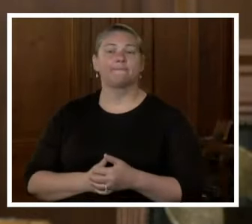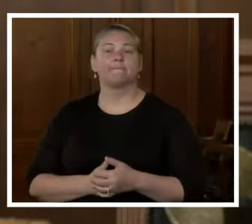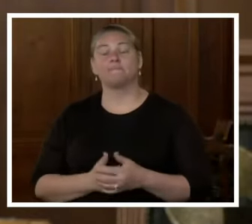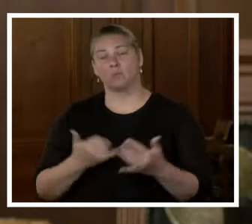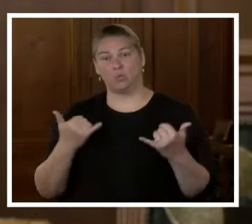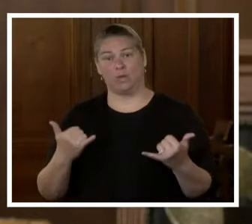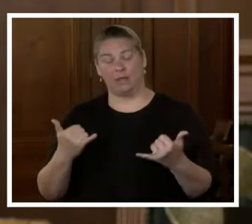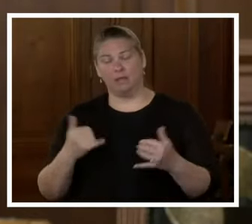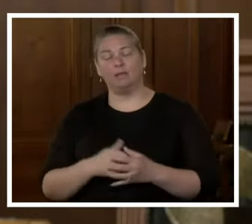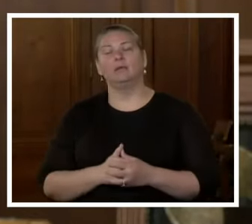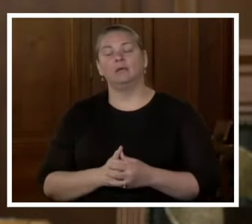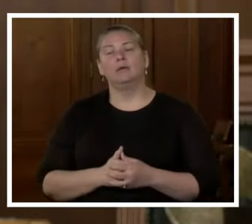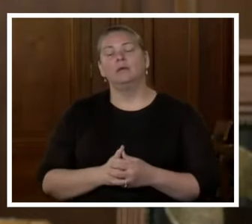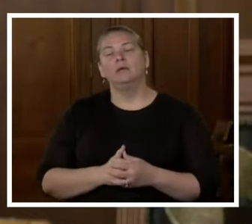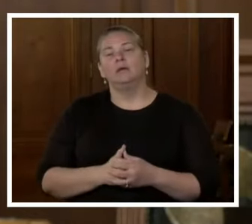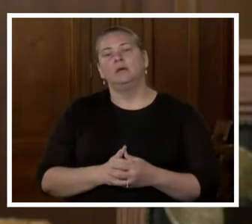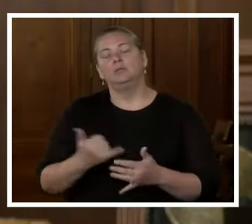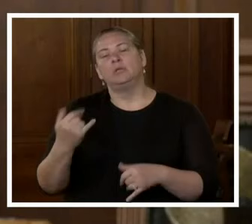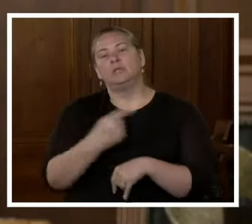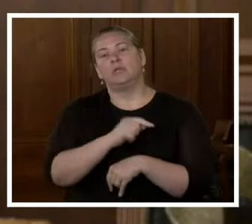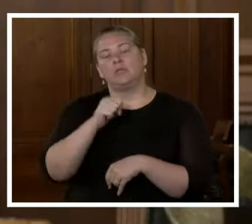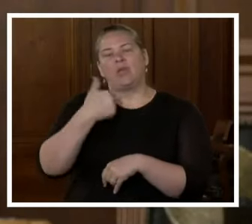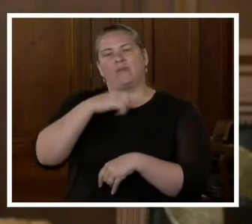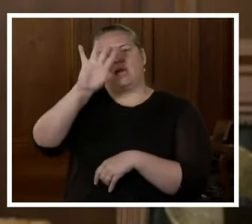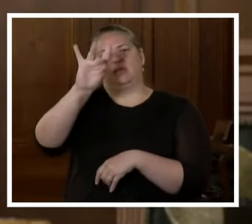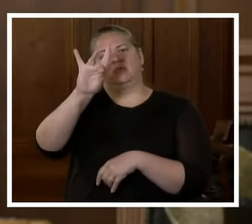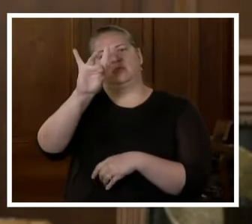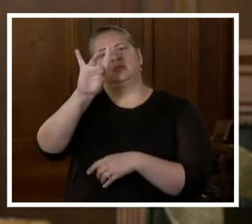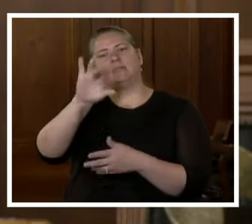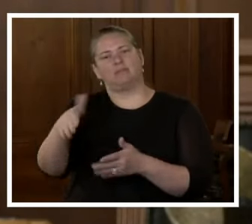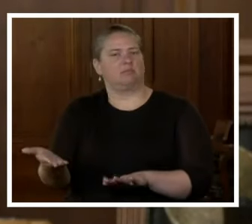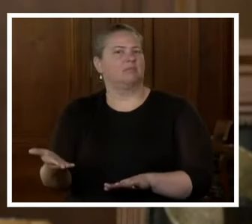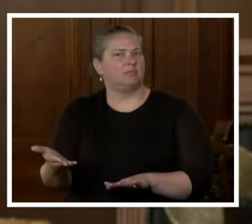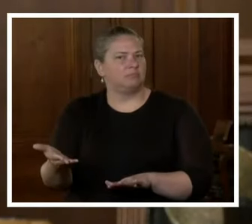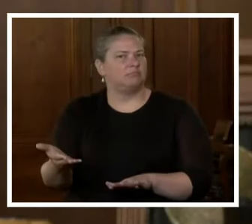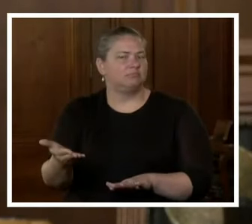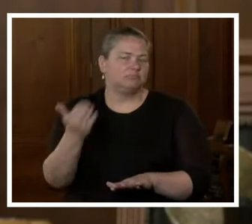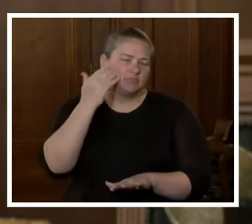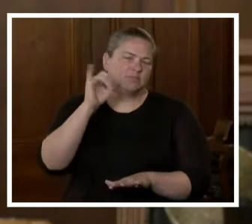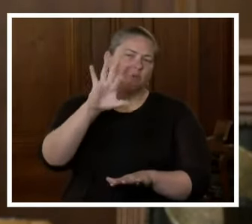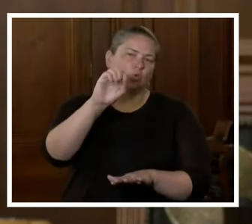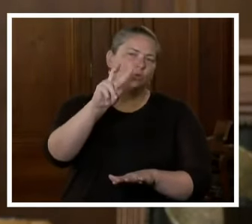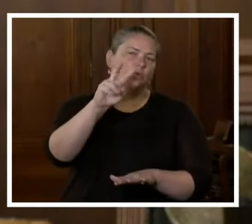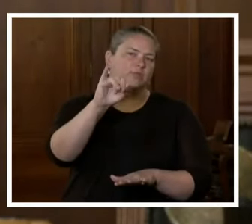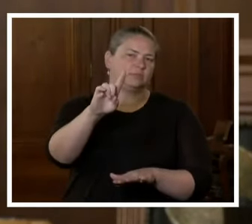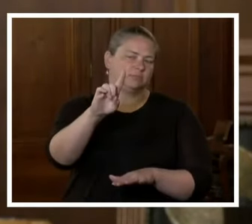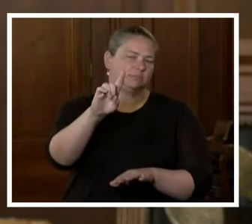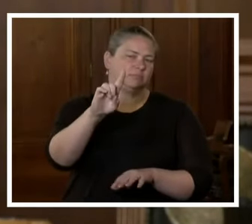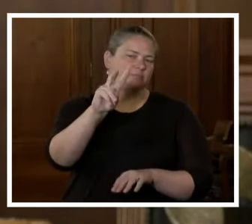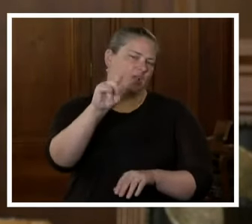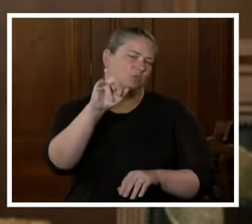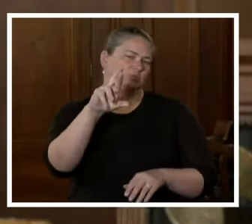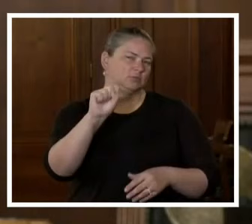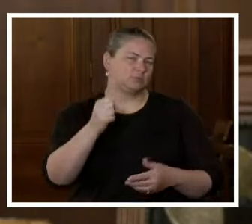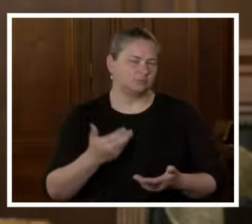AND LET'S RING THEM FOR THESE FAMILIES WHO ARE IN PAIN. LET'S BRI RING THEM FOR ALL FAMILIES WHO ARE -- RING THEM FOR ALL FAMILIES WHO ARE IN